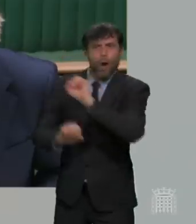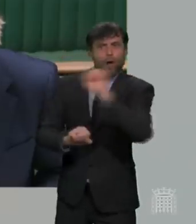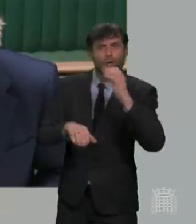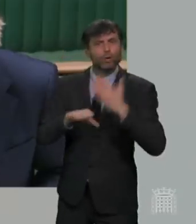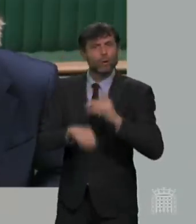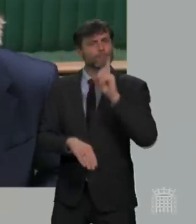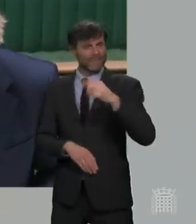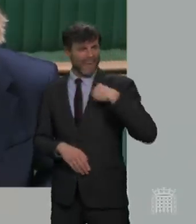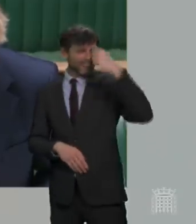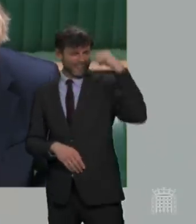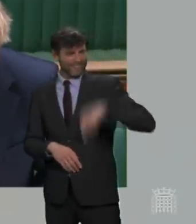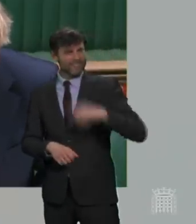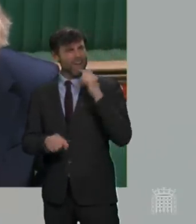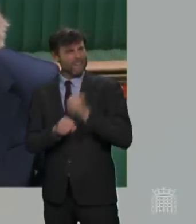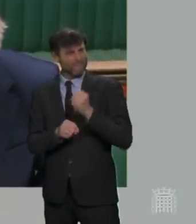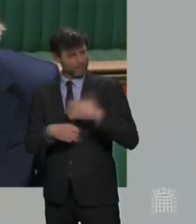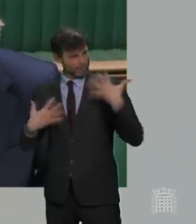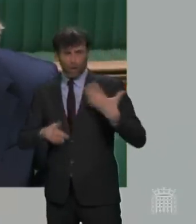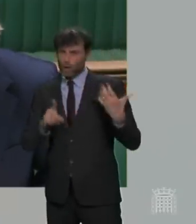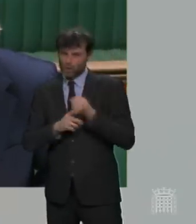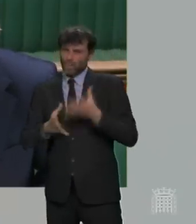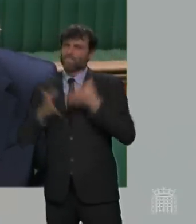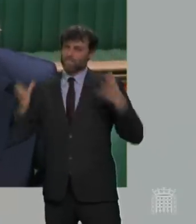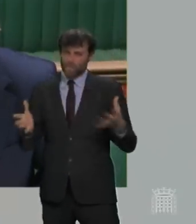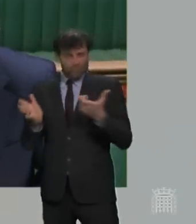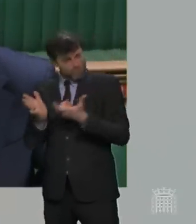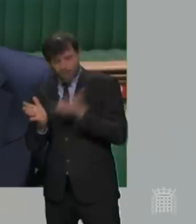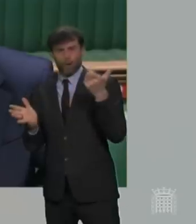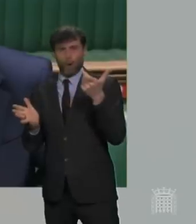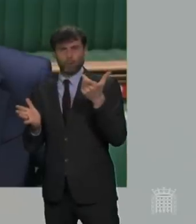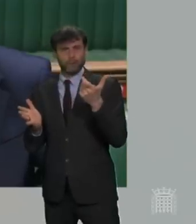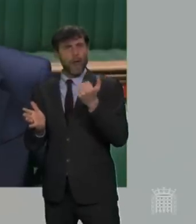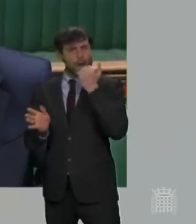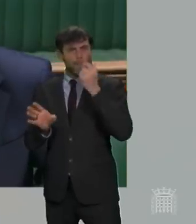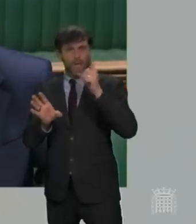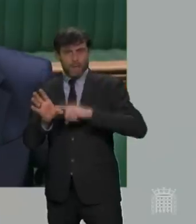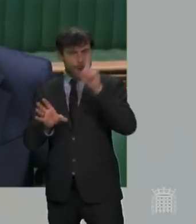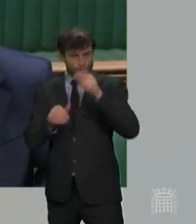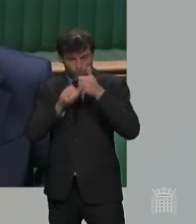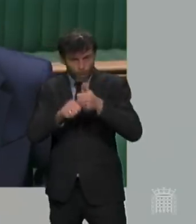proud of our record in getting record numbers of young people into employment. We now face a very